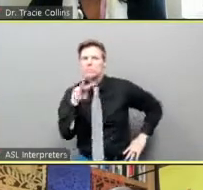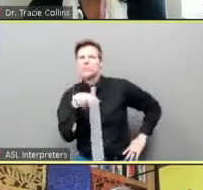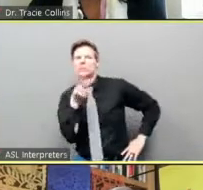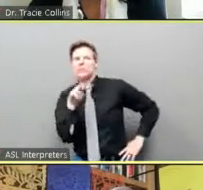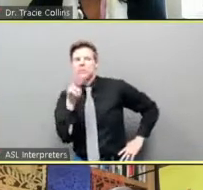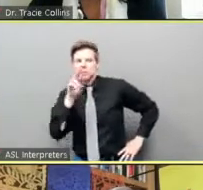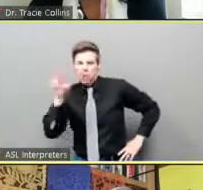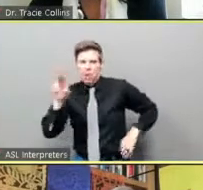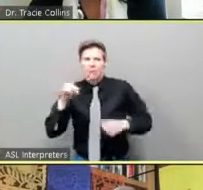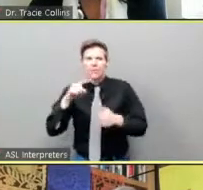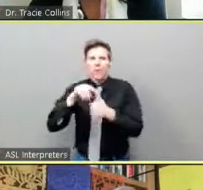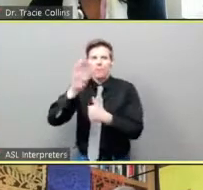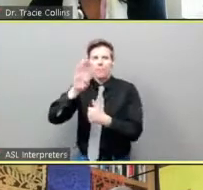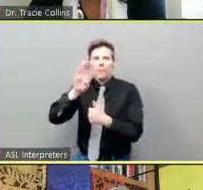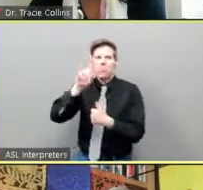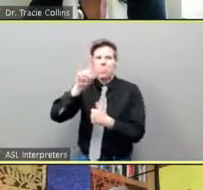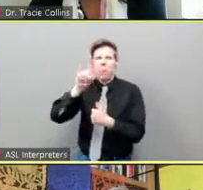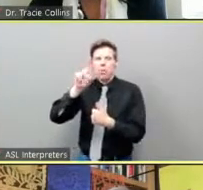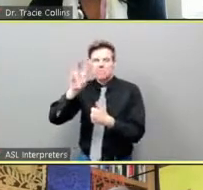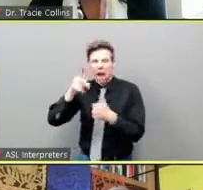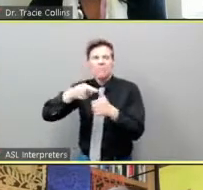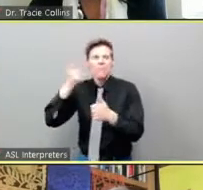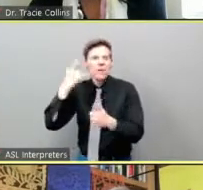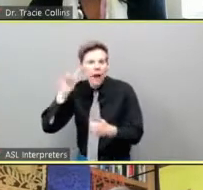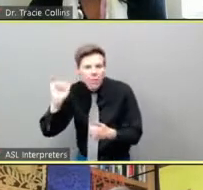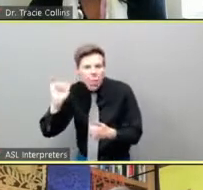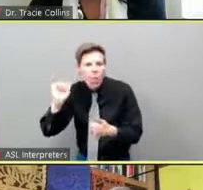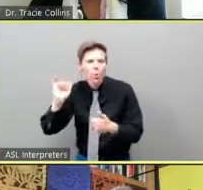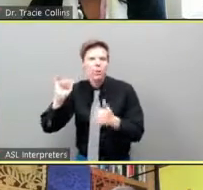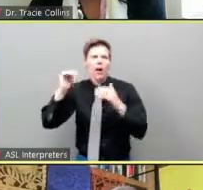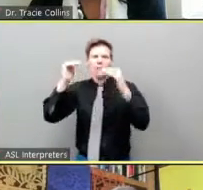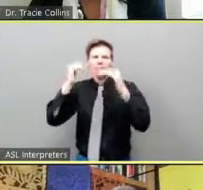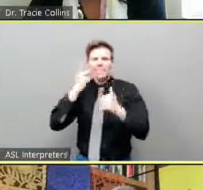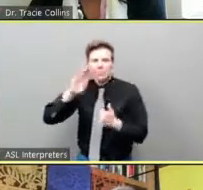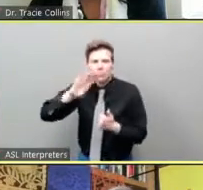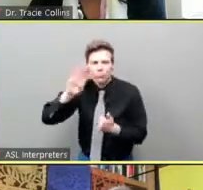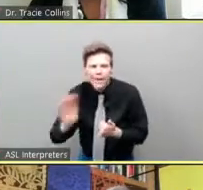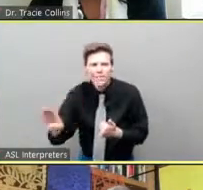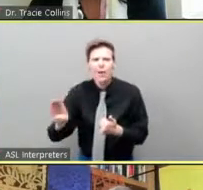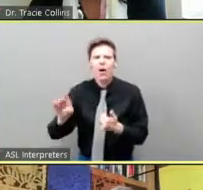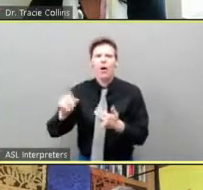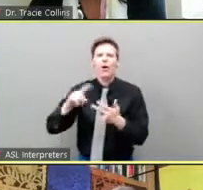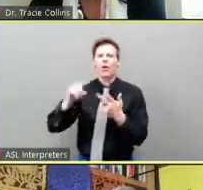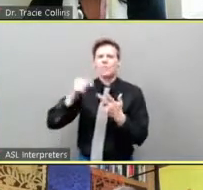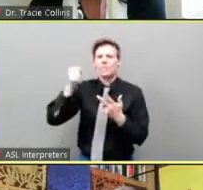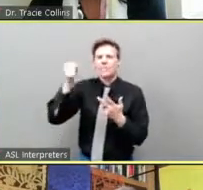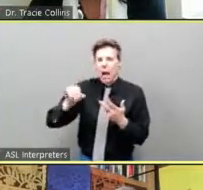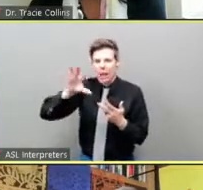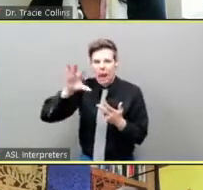et cetera et cetera, Brazil and South Africa. It used to be the the 1.2 is